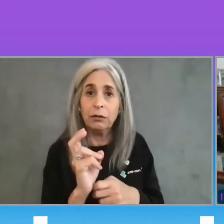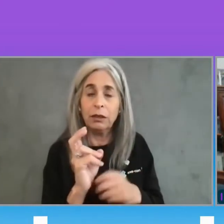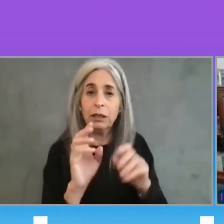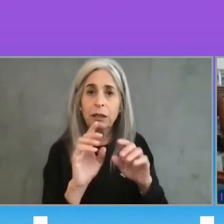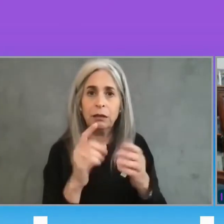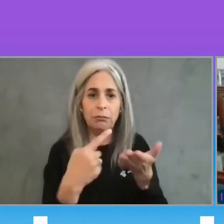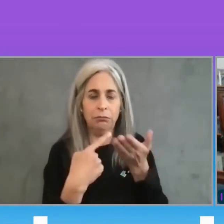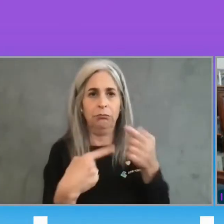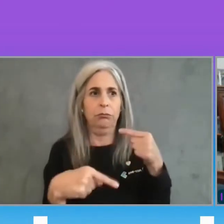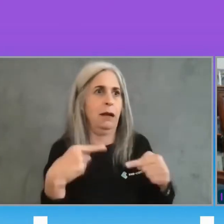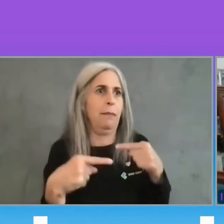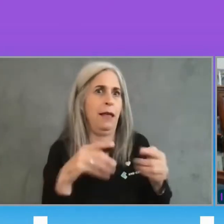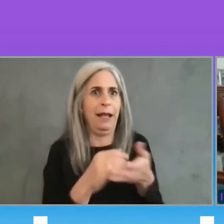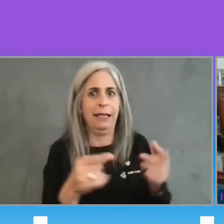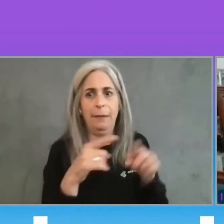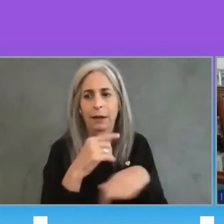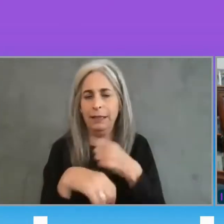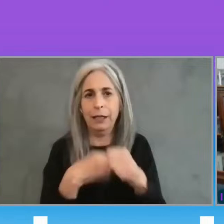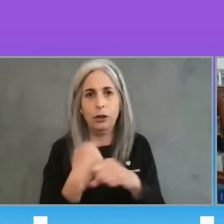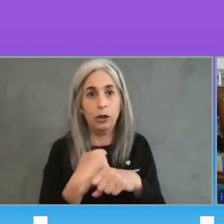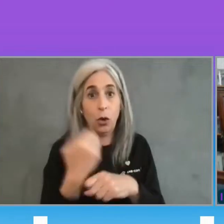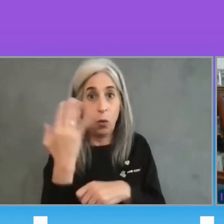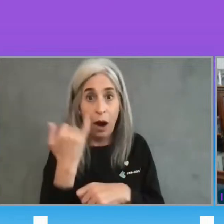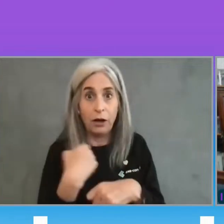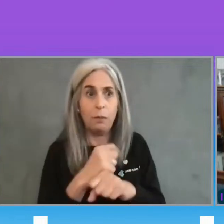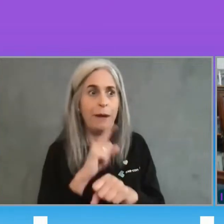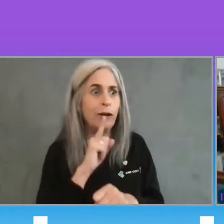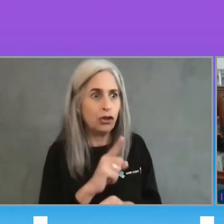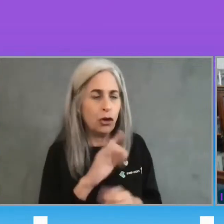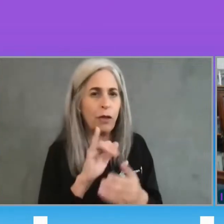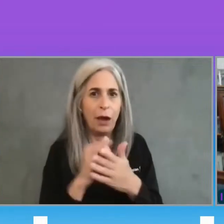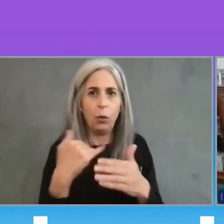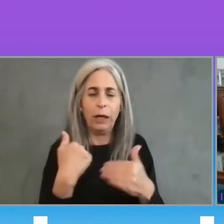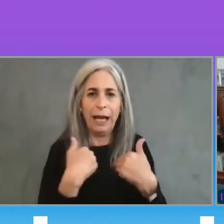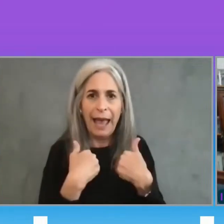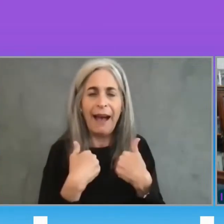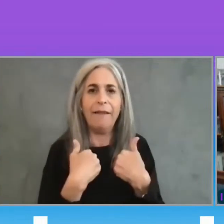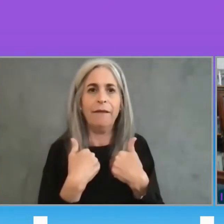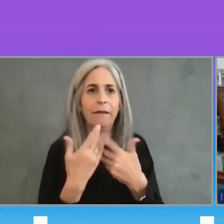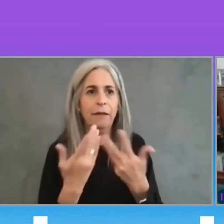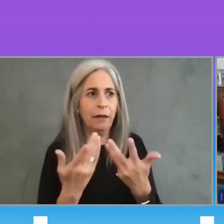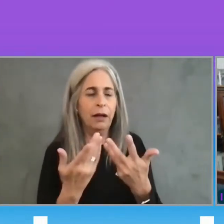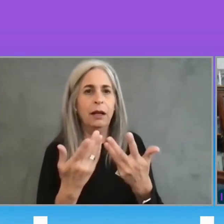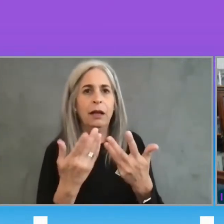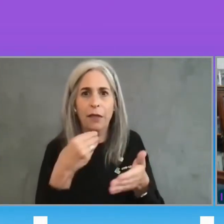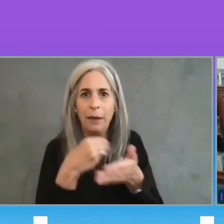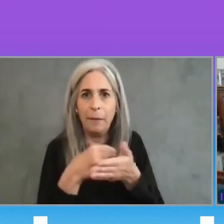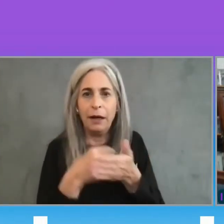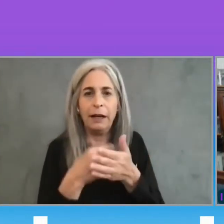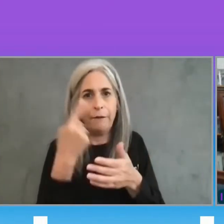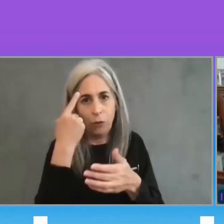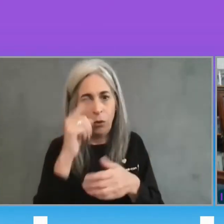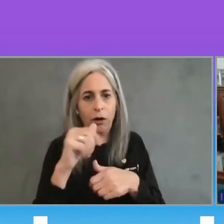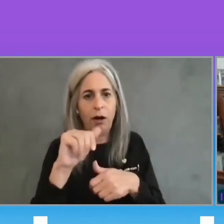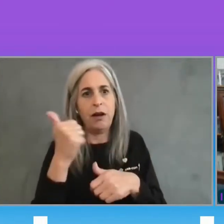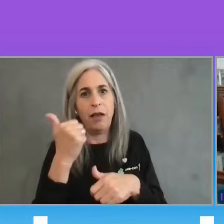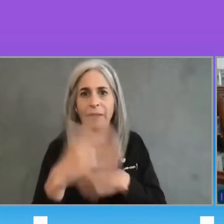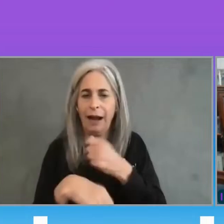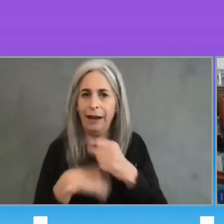debate that's going to be happening this year, is to try to make sure that we get ASAP in the reauthorization for another